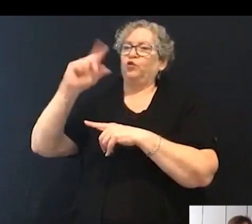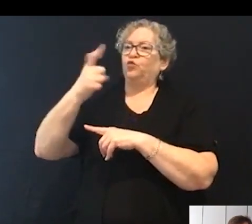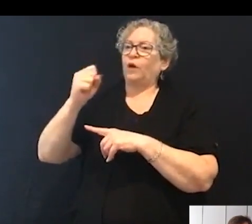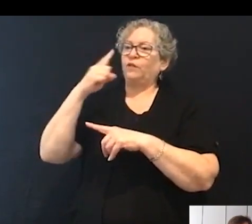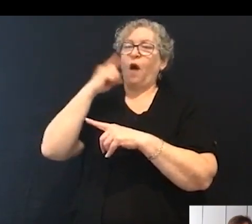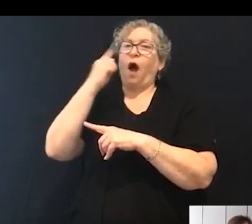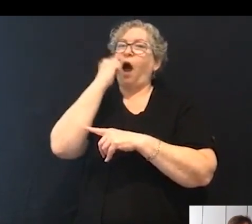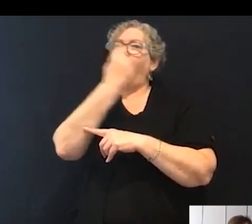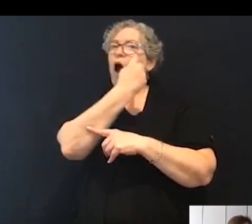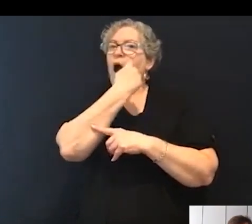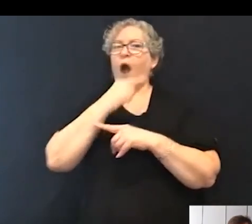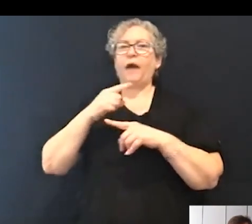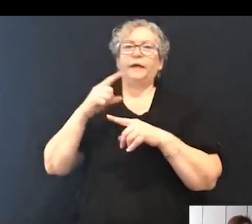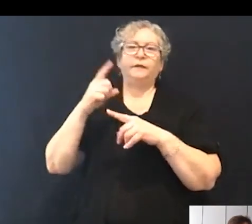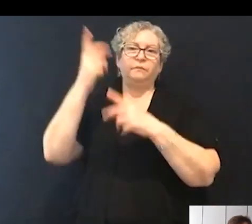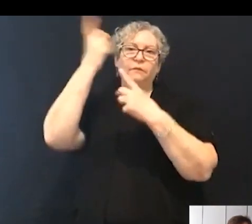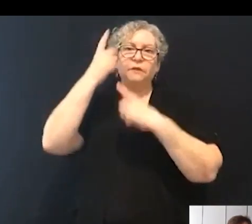The company started eight years ago.